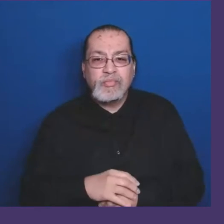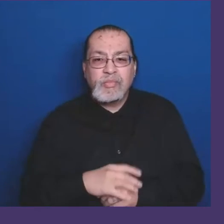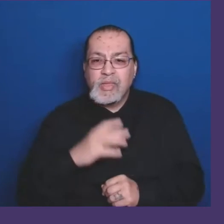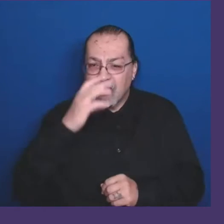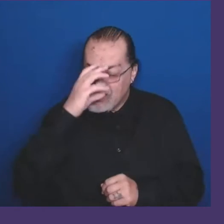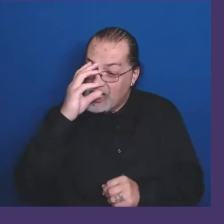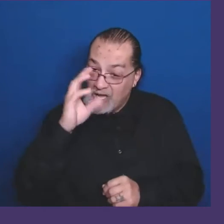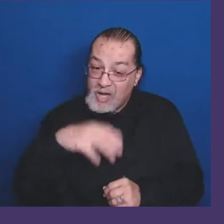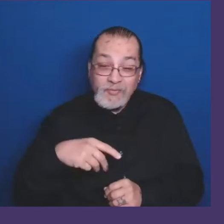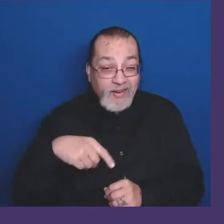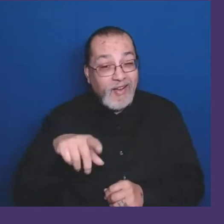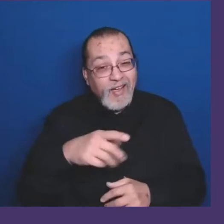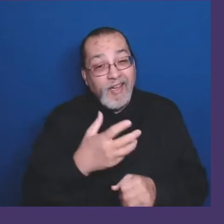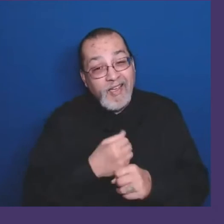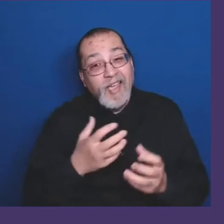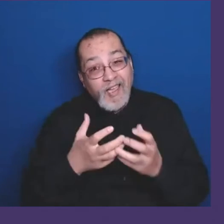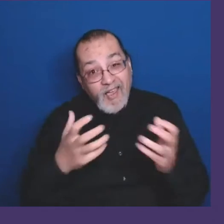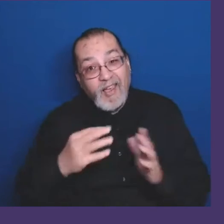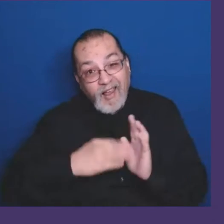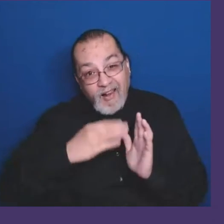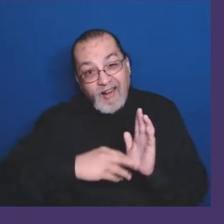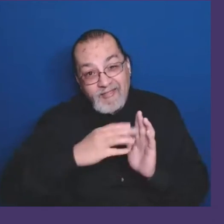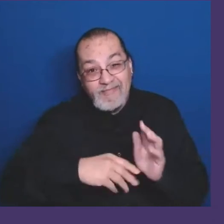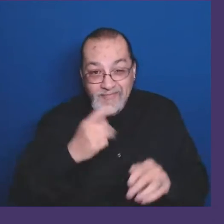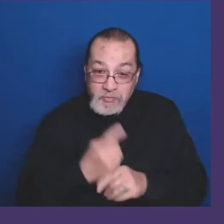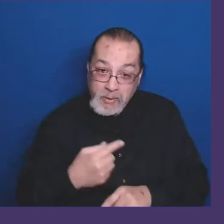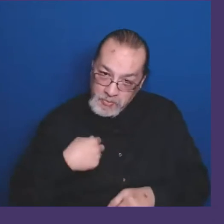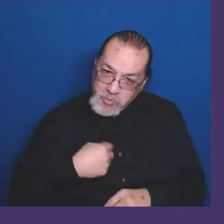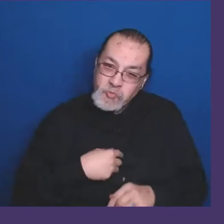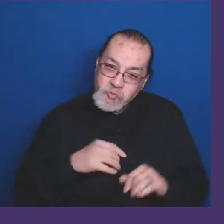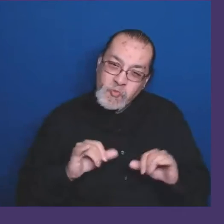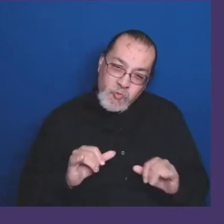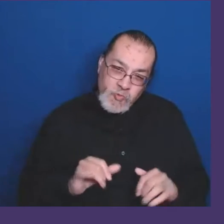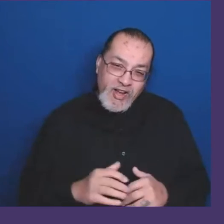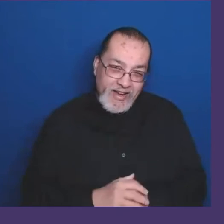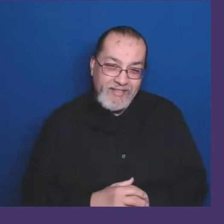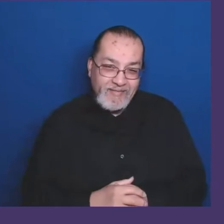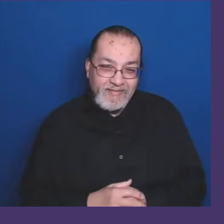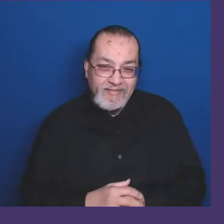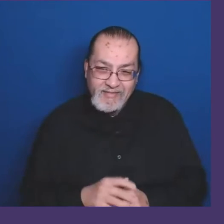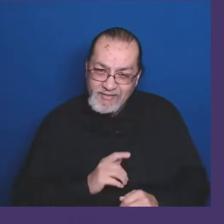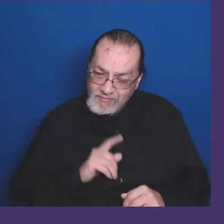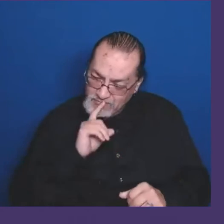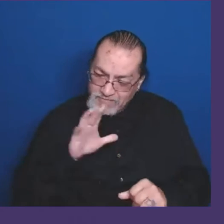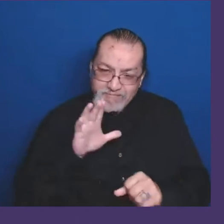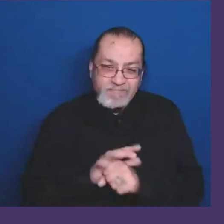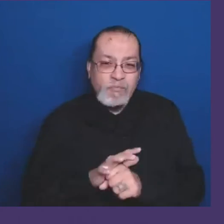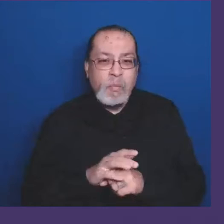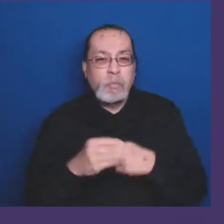experiences for the widest range of abilities. We are making our workspaces